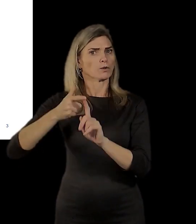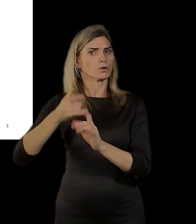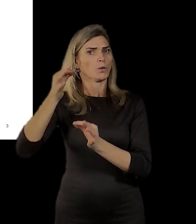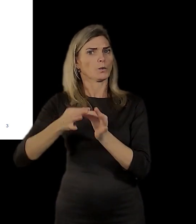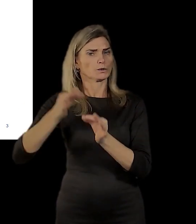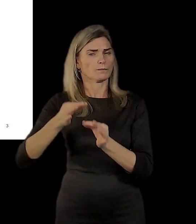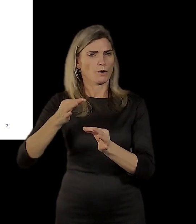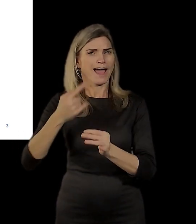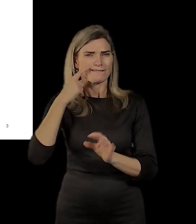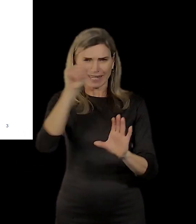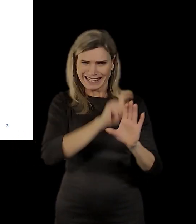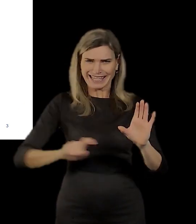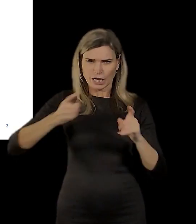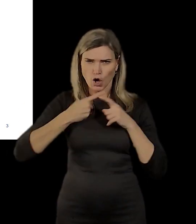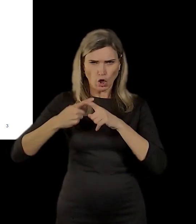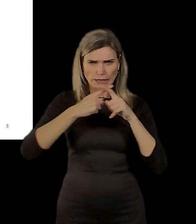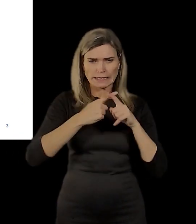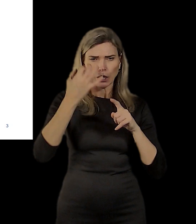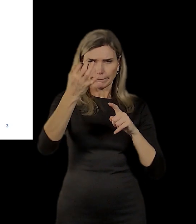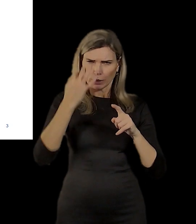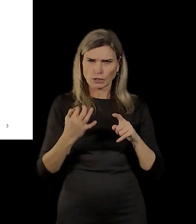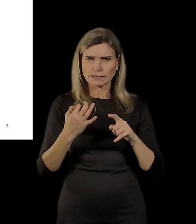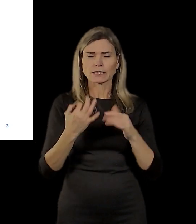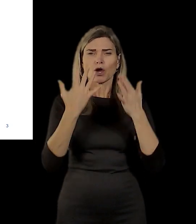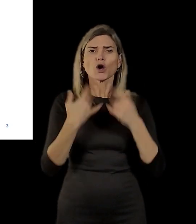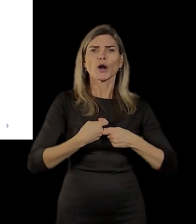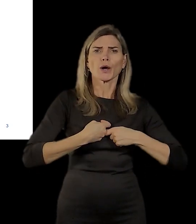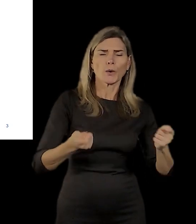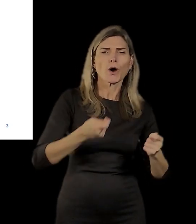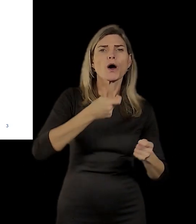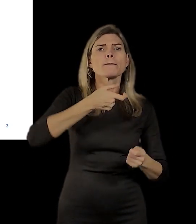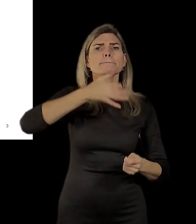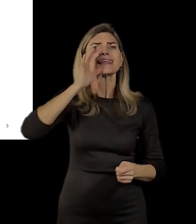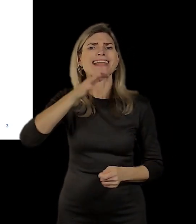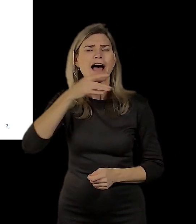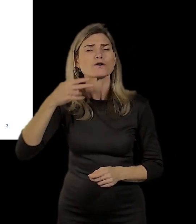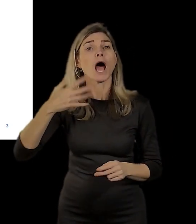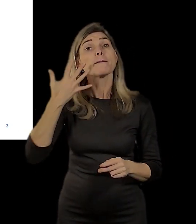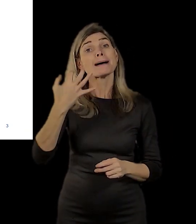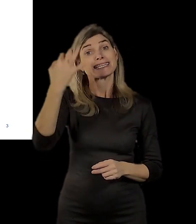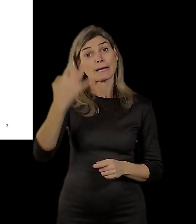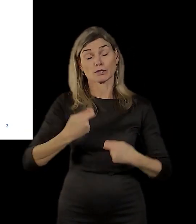Recycling grey water is one thing. This means that we save around 25 to 30 percent by recycling water as such.